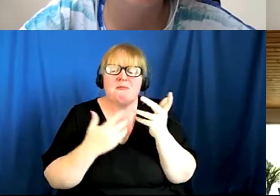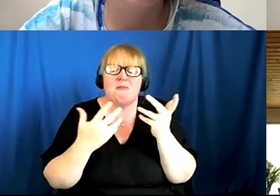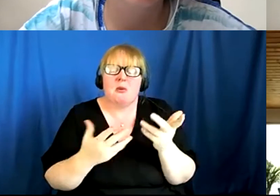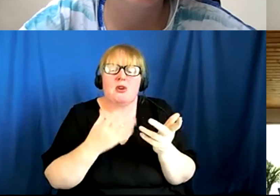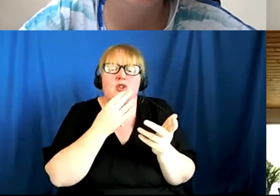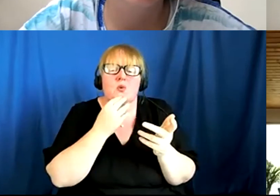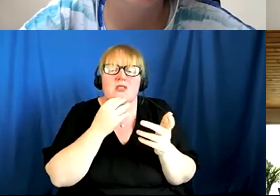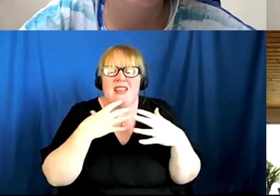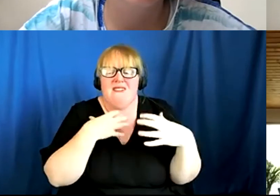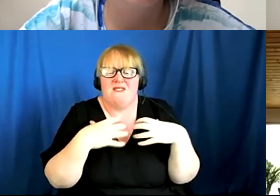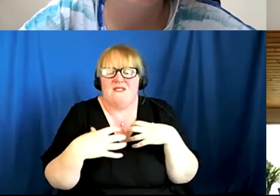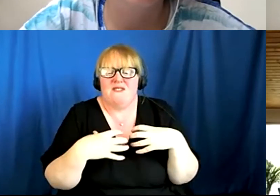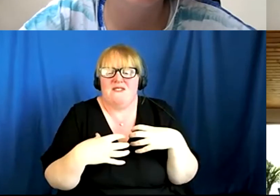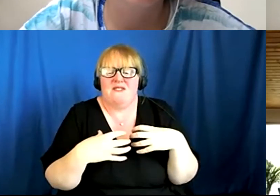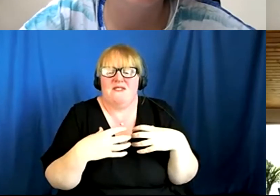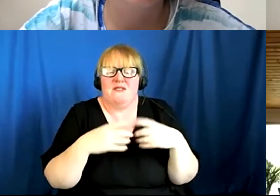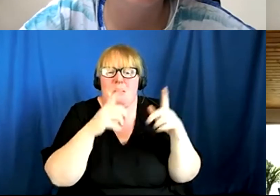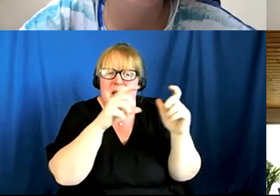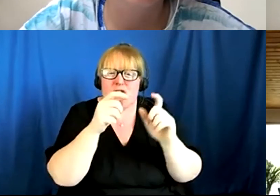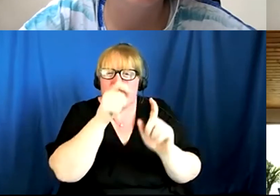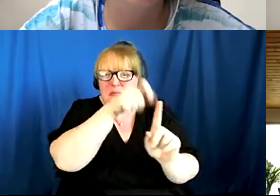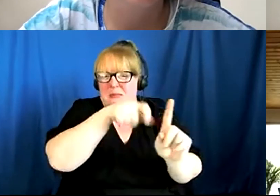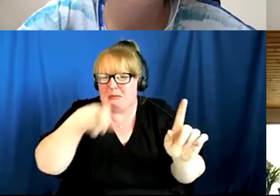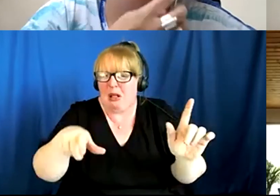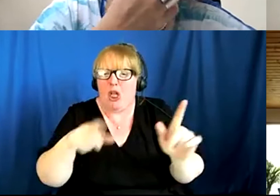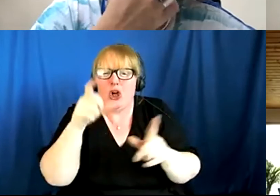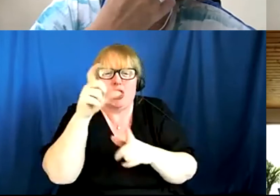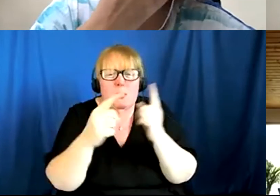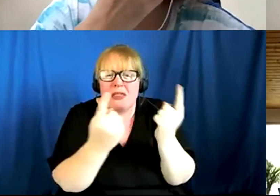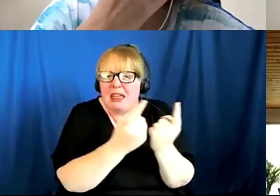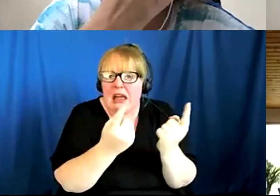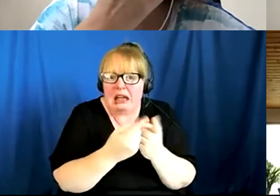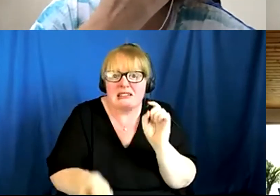pictures of people doing stuff, which is, you know, important that we capture that stuff.